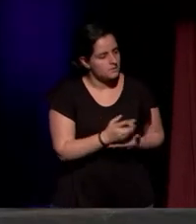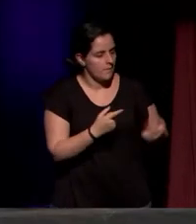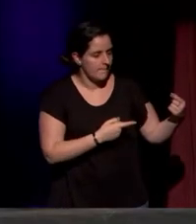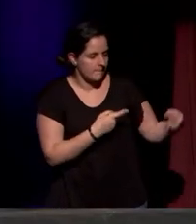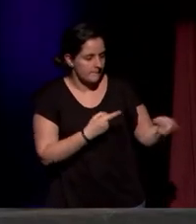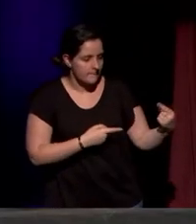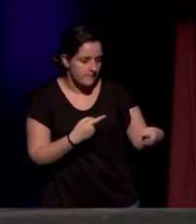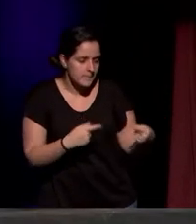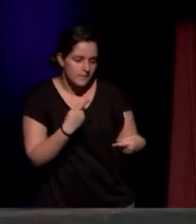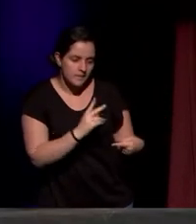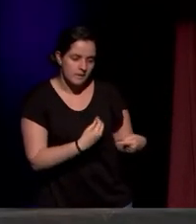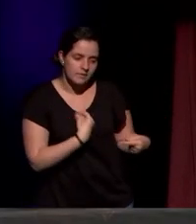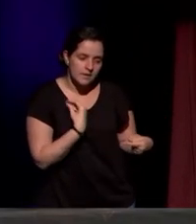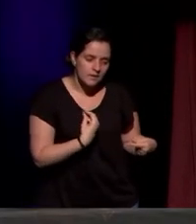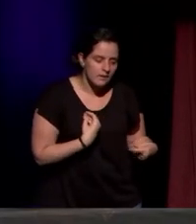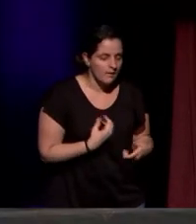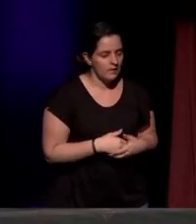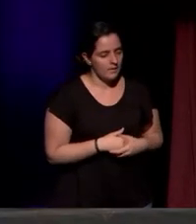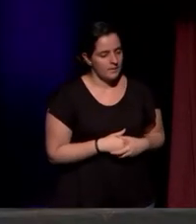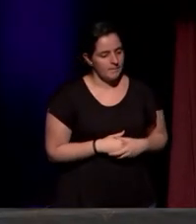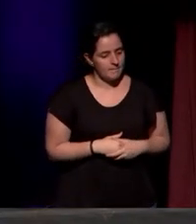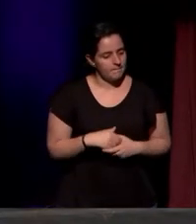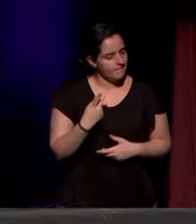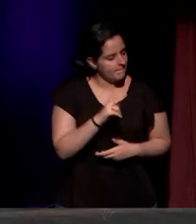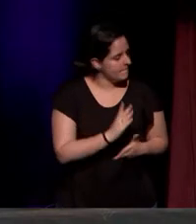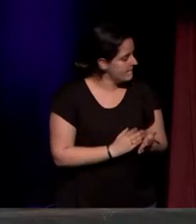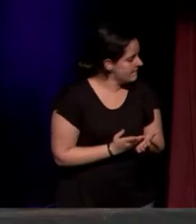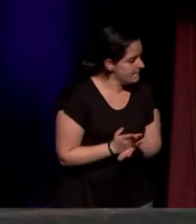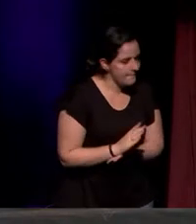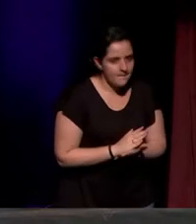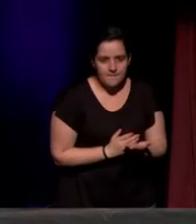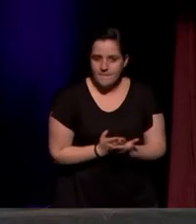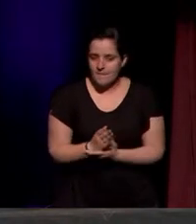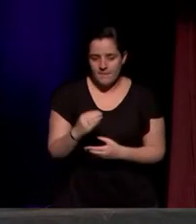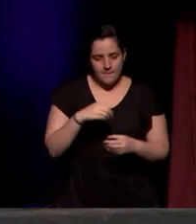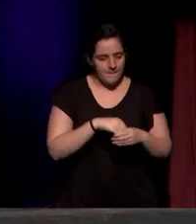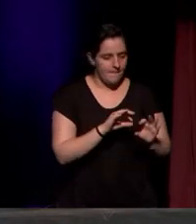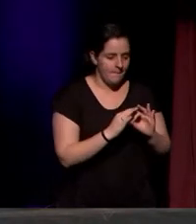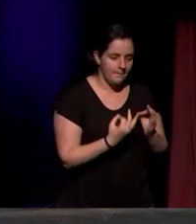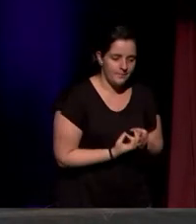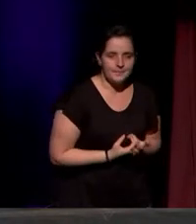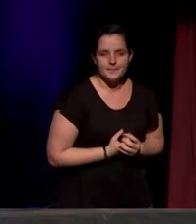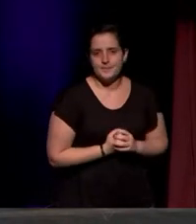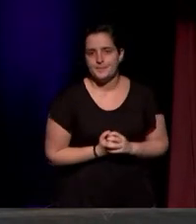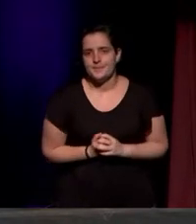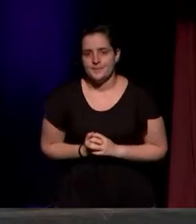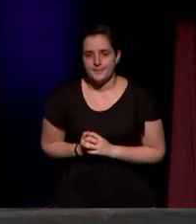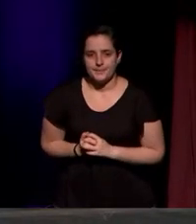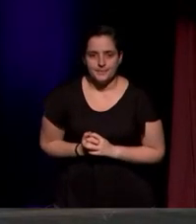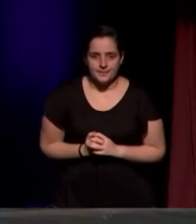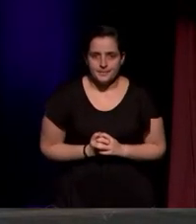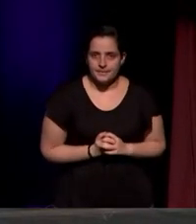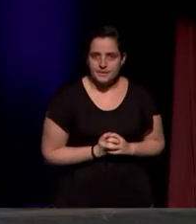their lives, their concerns in families etc. and, there, in the Women's Forum